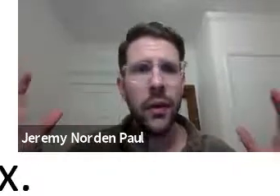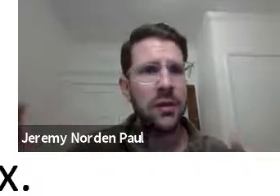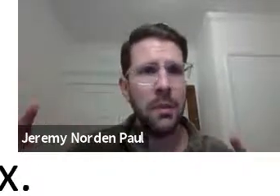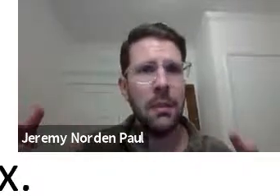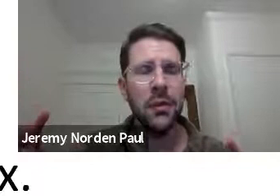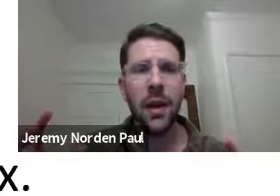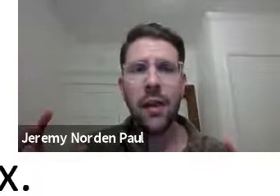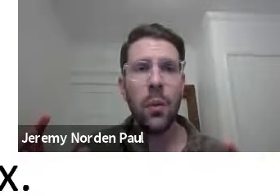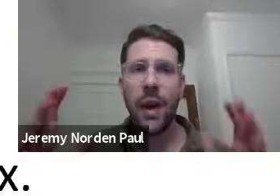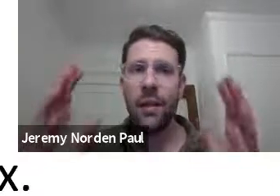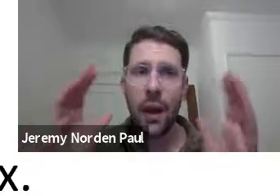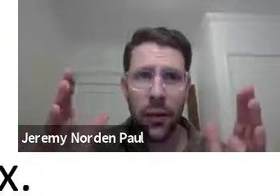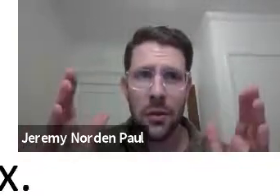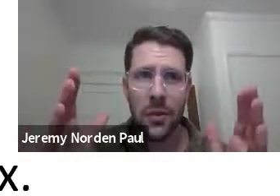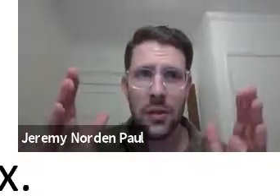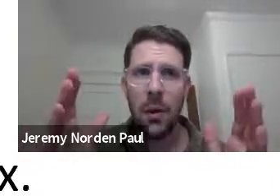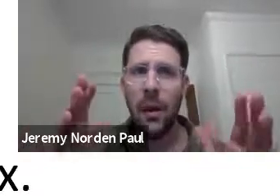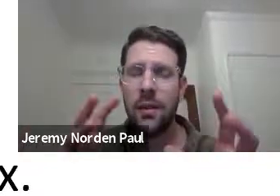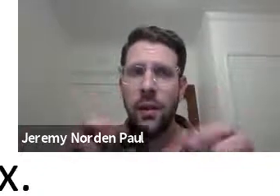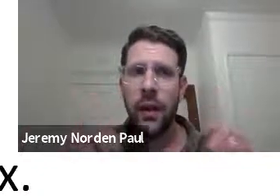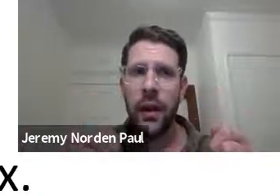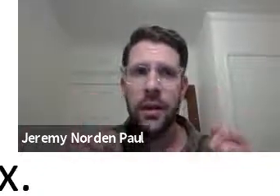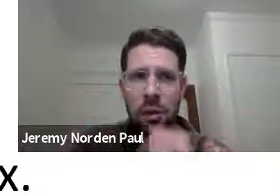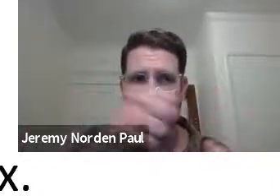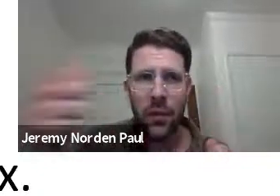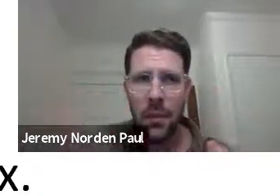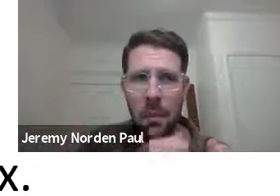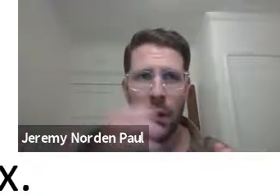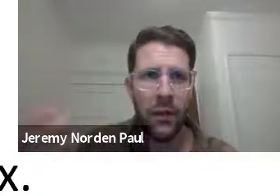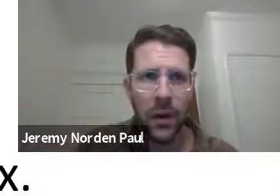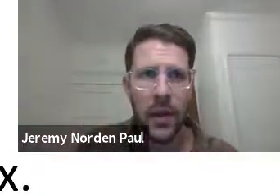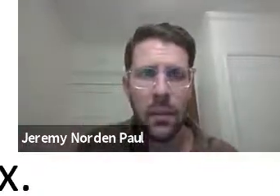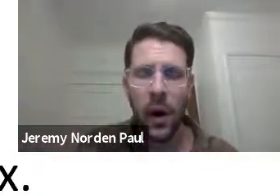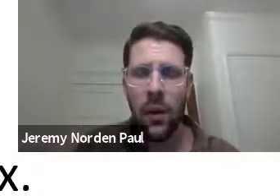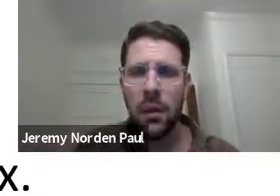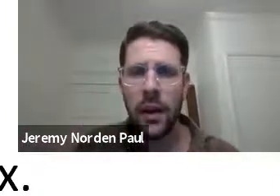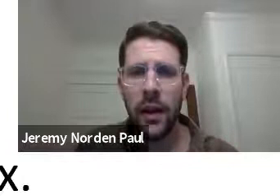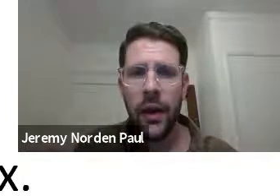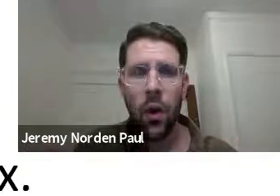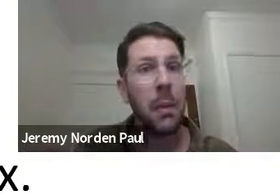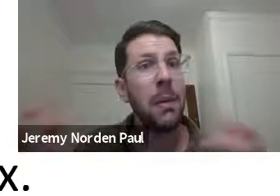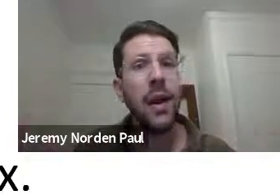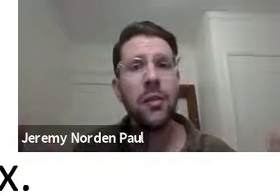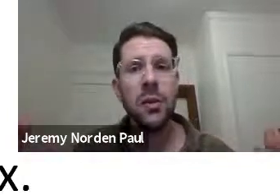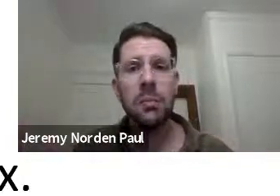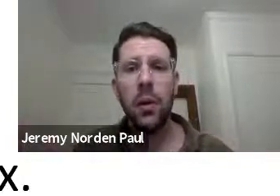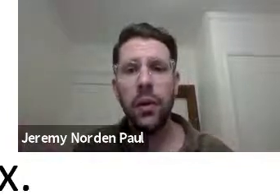Jeremy Norden Paul: there's some people say that we have enough resources, but we need to distribute them more fairly more equitably, or maybe the answer is both.